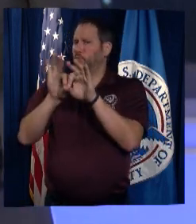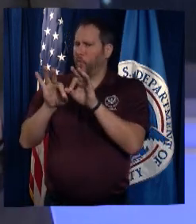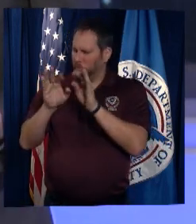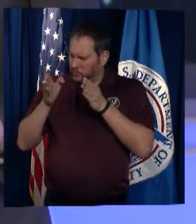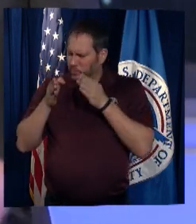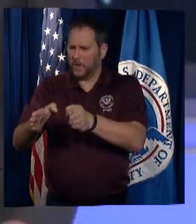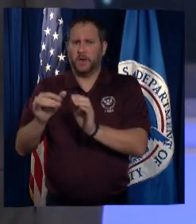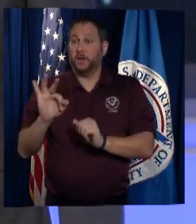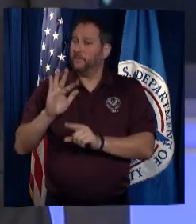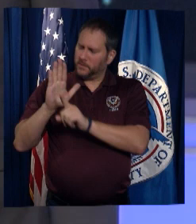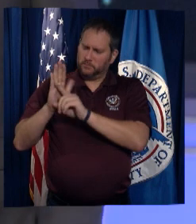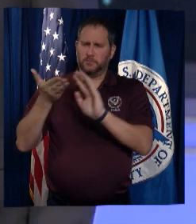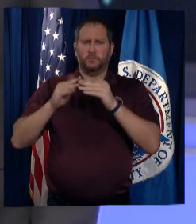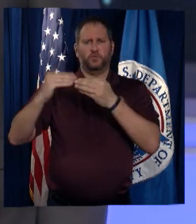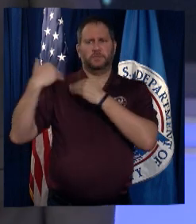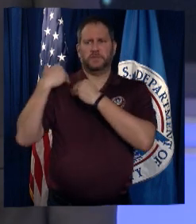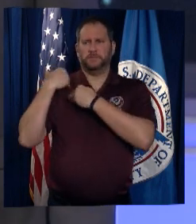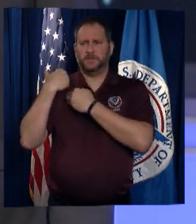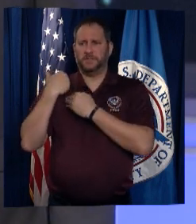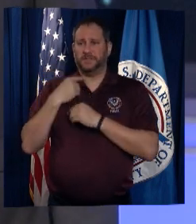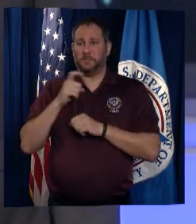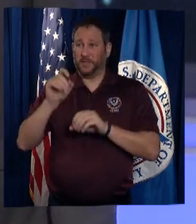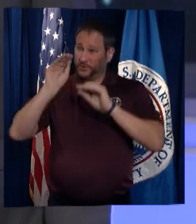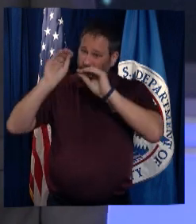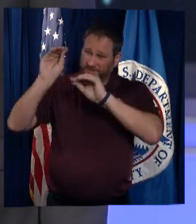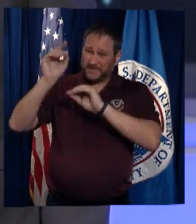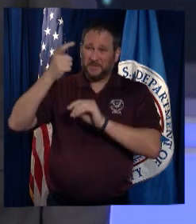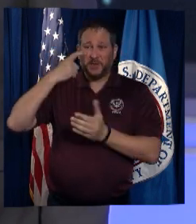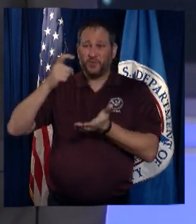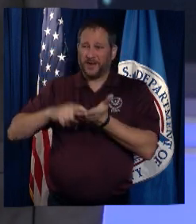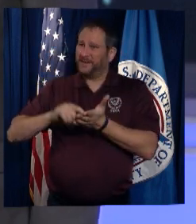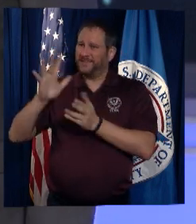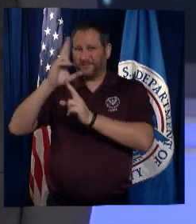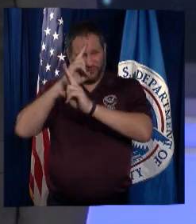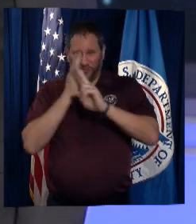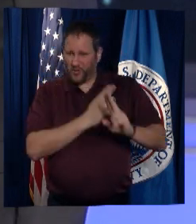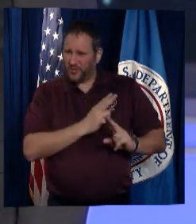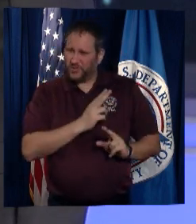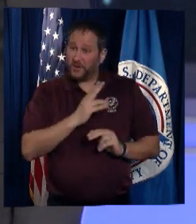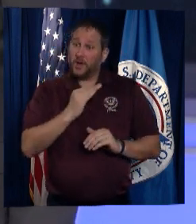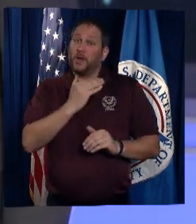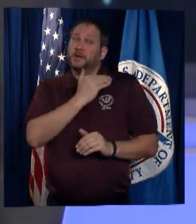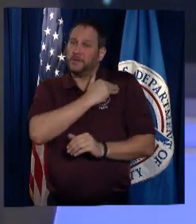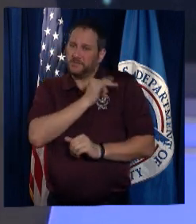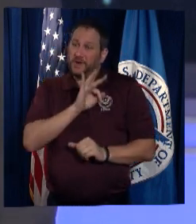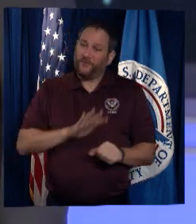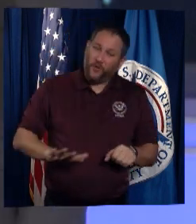actors. There is no single all-encompassing community constellation.